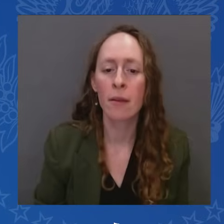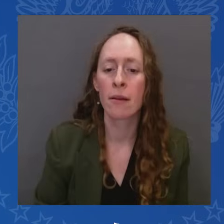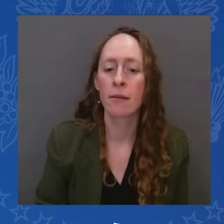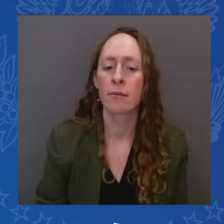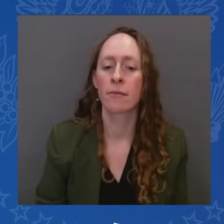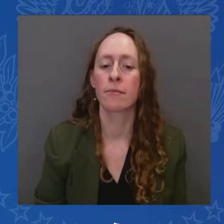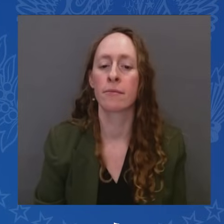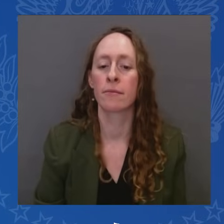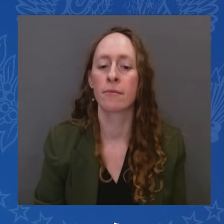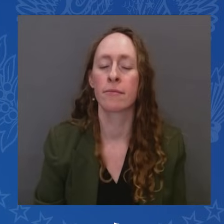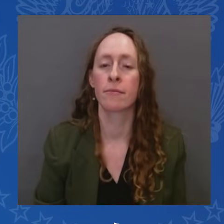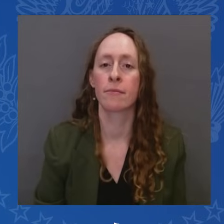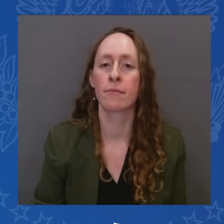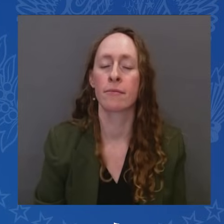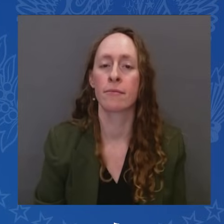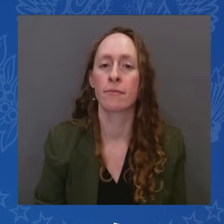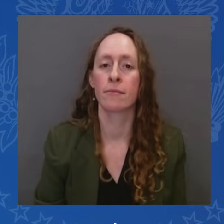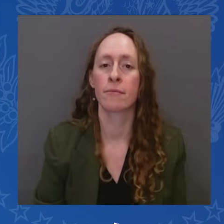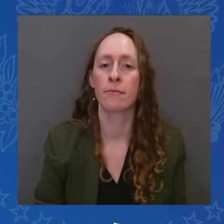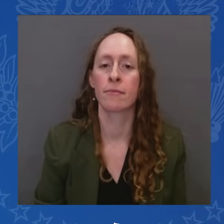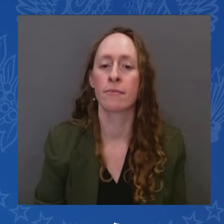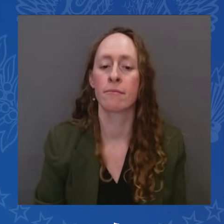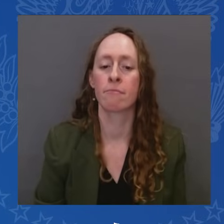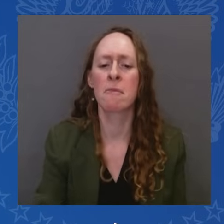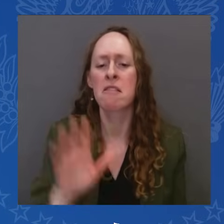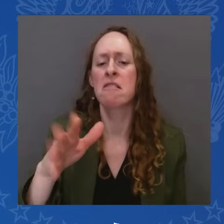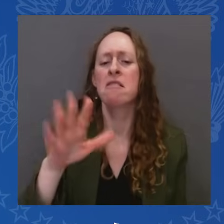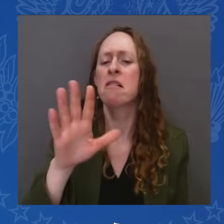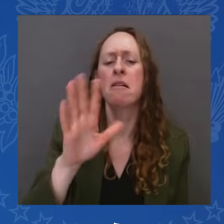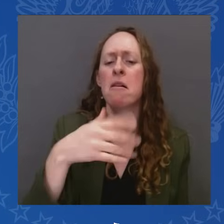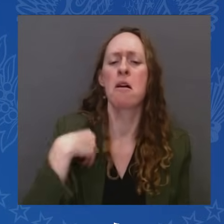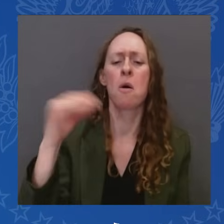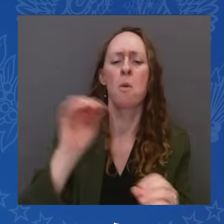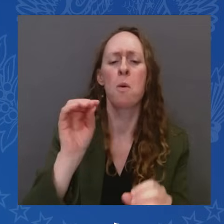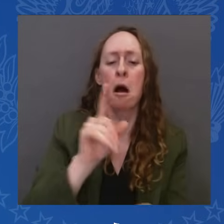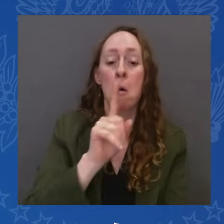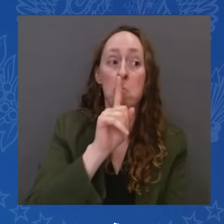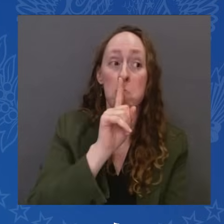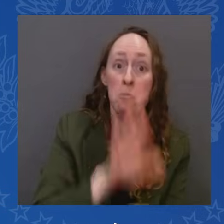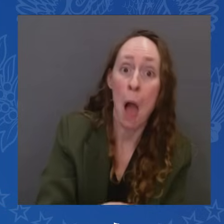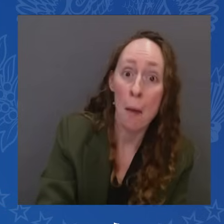but hopeful we can get there. I think we can. And you're right. The world is watching what we do,